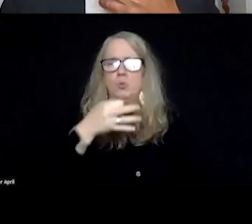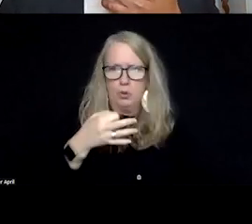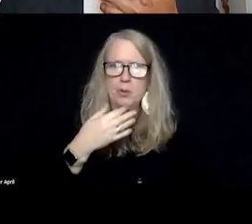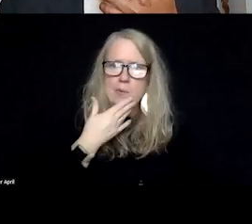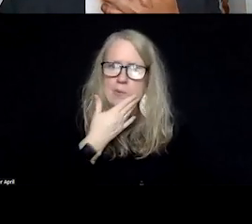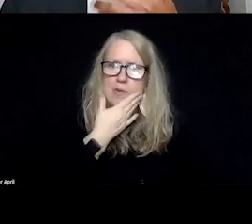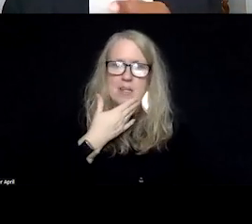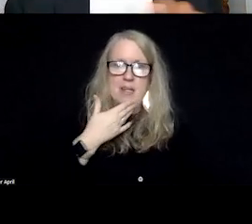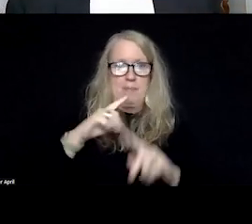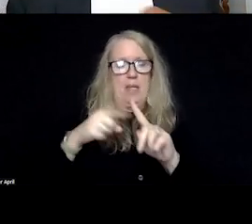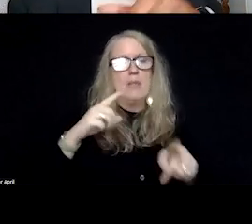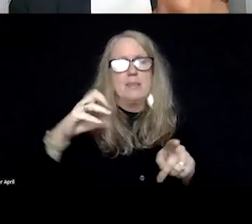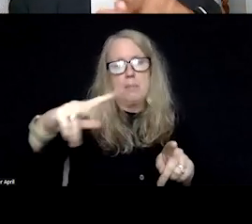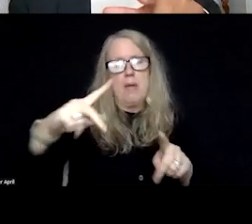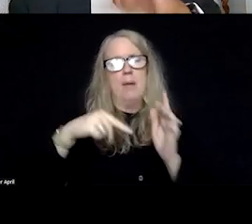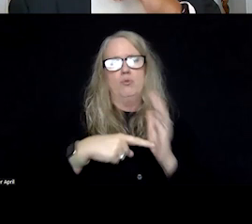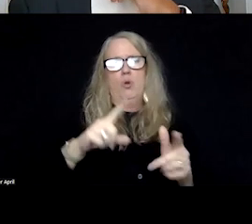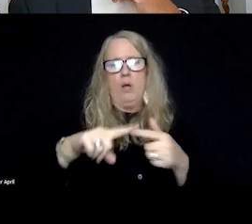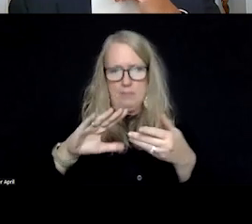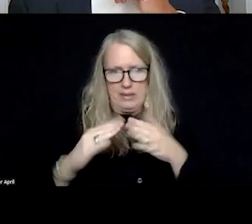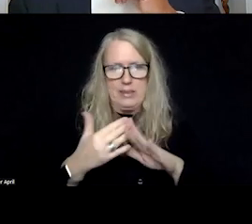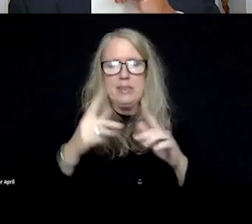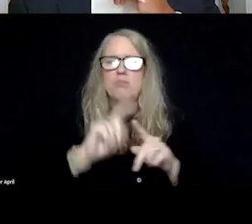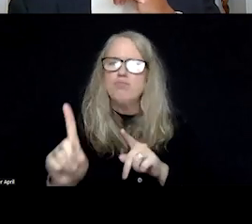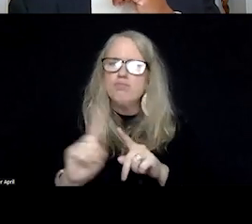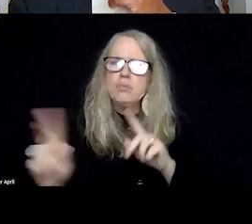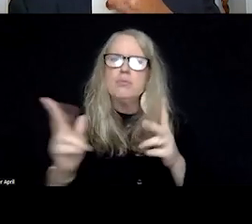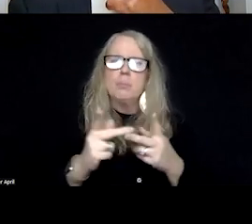IS A MAP OF THE CITY. YOU SEE THERE ARE PLACES THAT PROVIDE